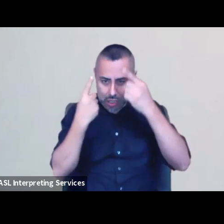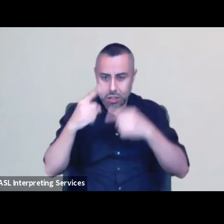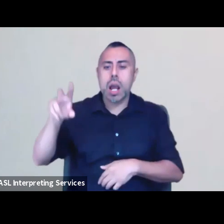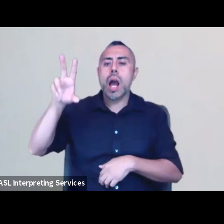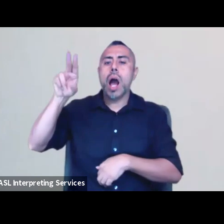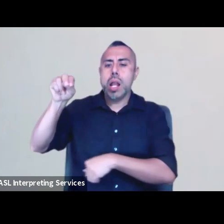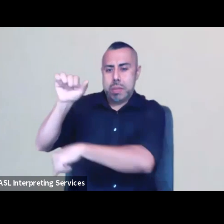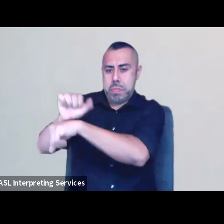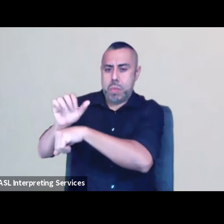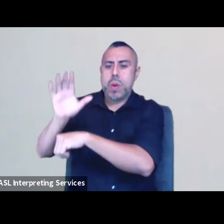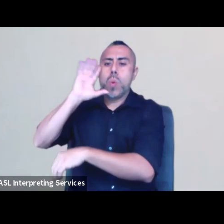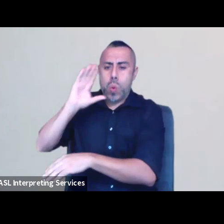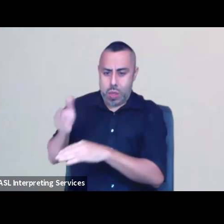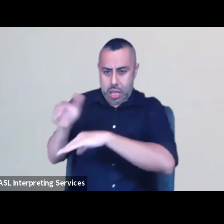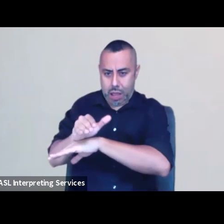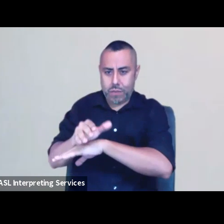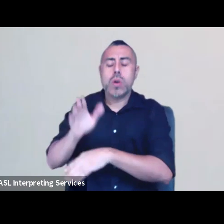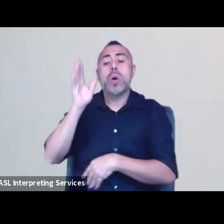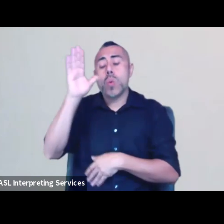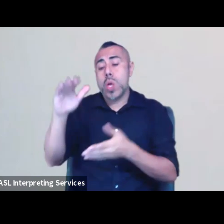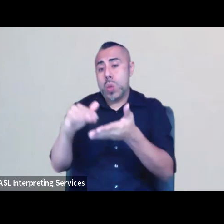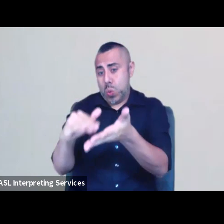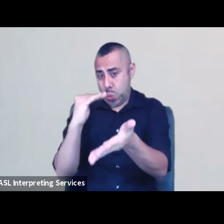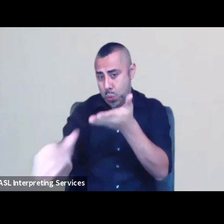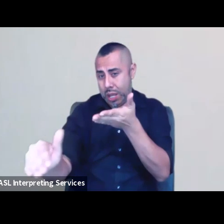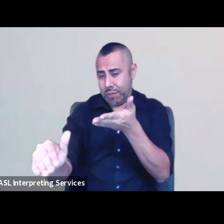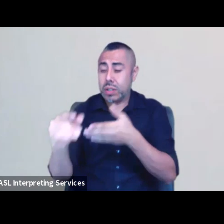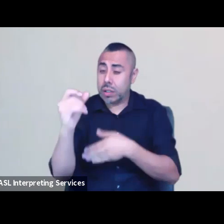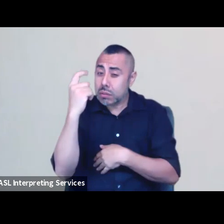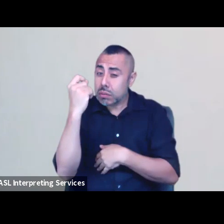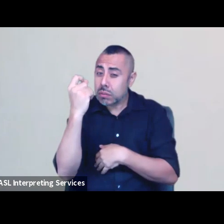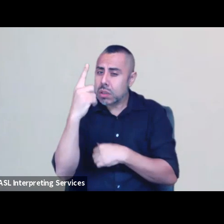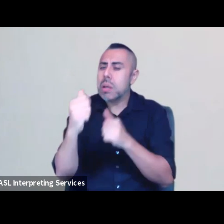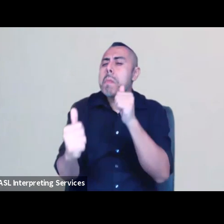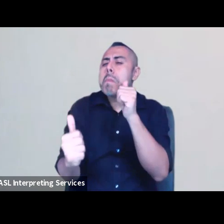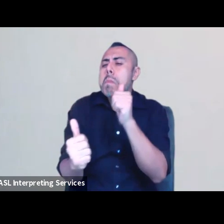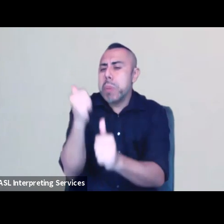and they will waive, at least in most states, they will waive the requirement